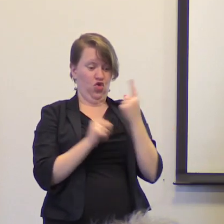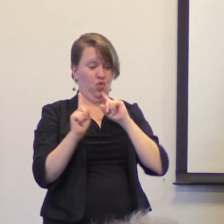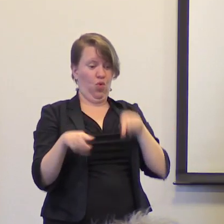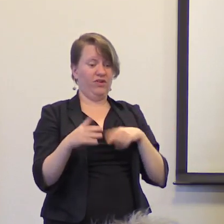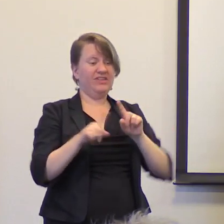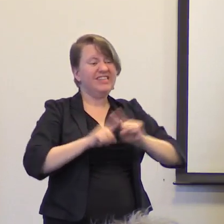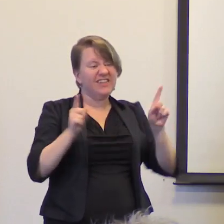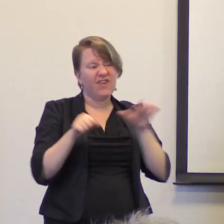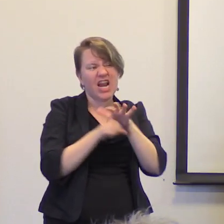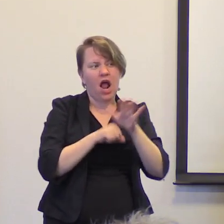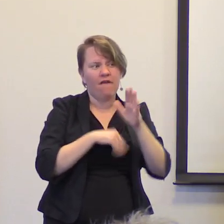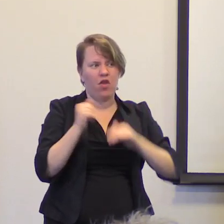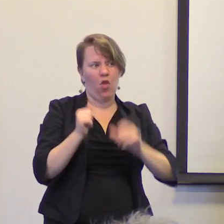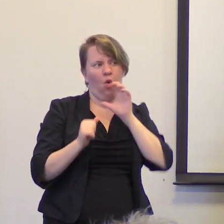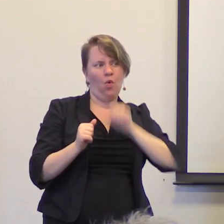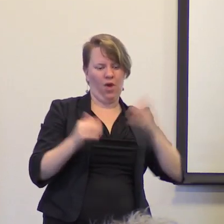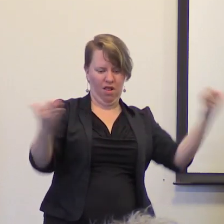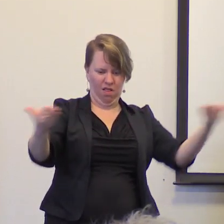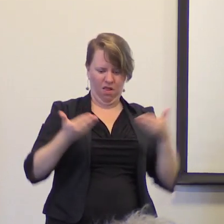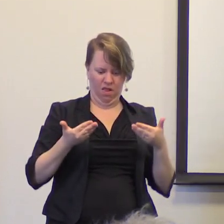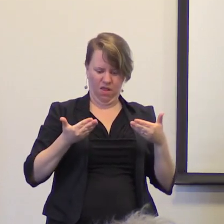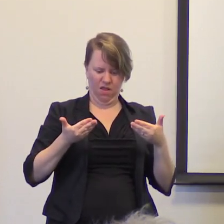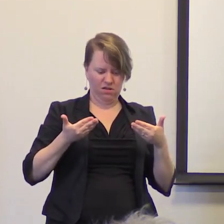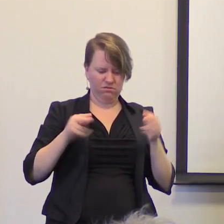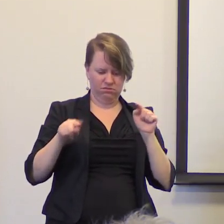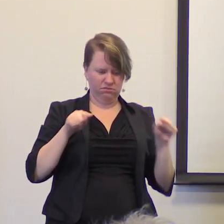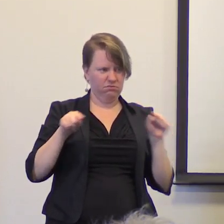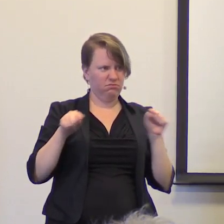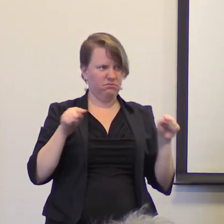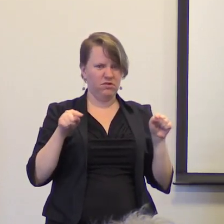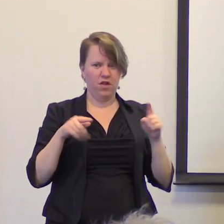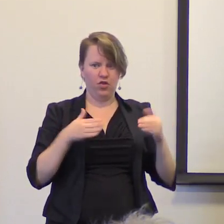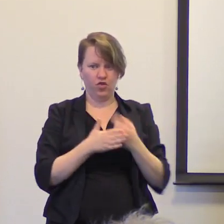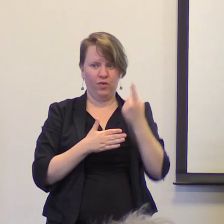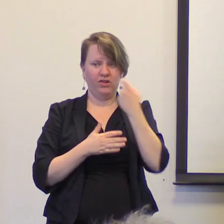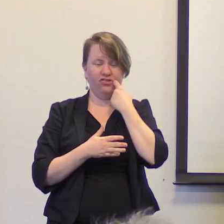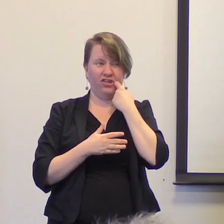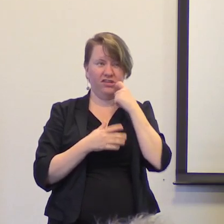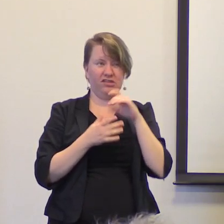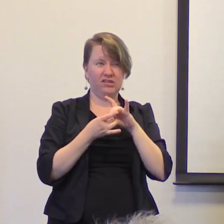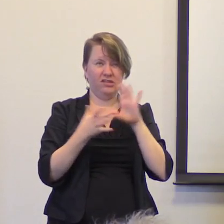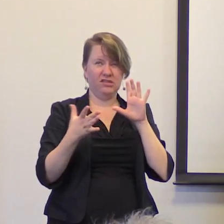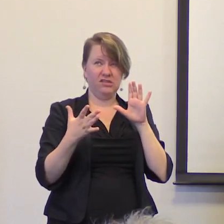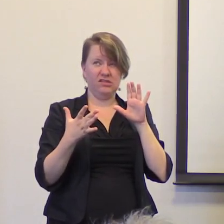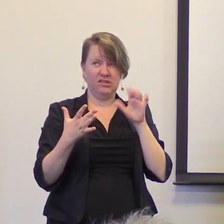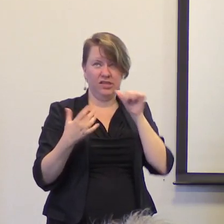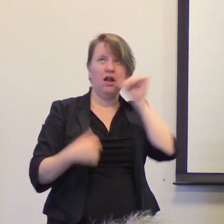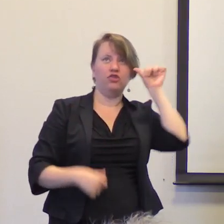What the government has done in the new executive order just issued yesterday? Today is Tuesday, right?